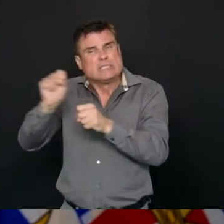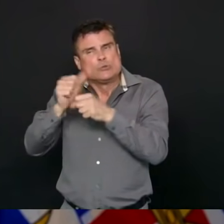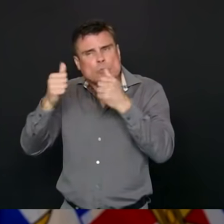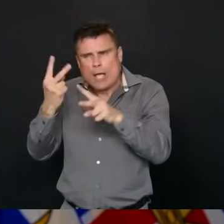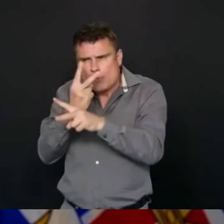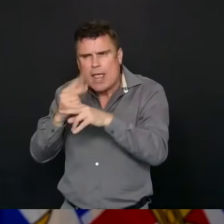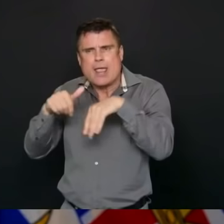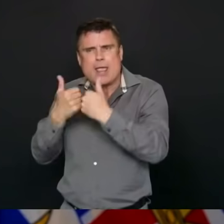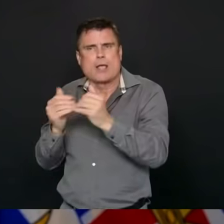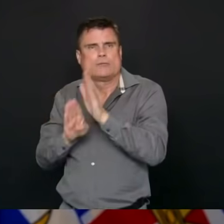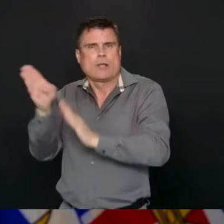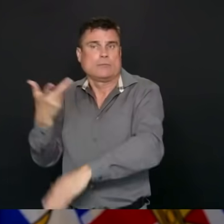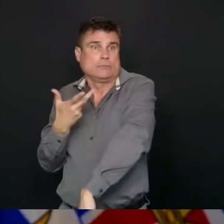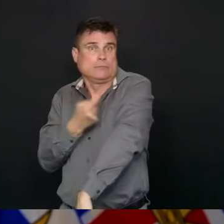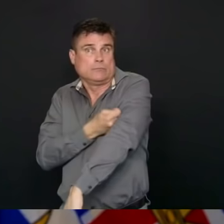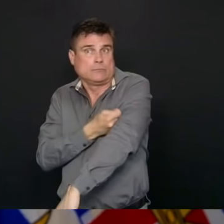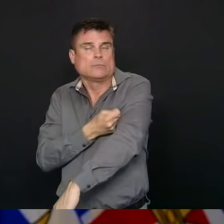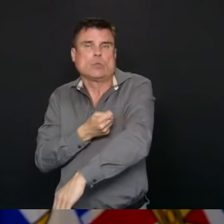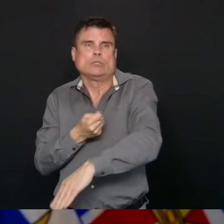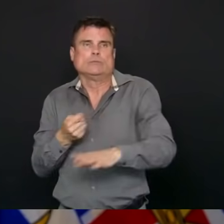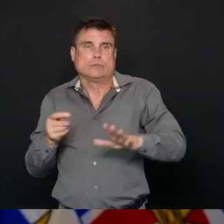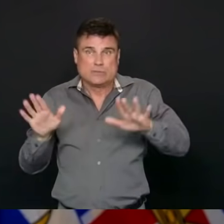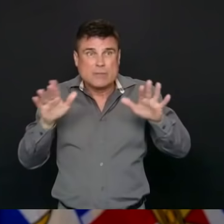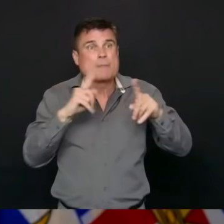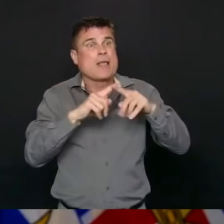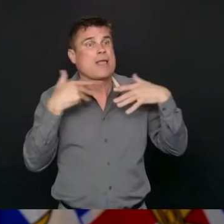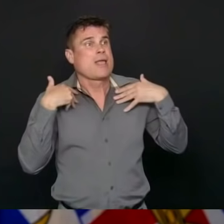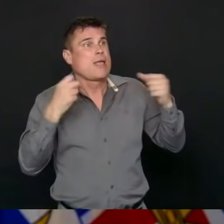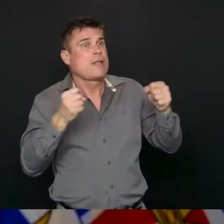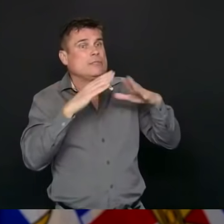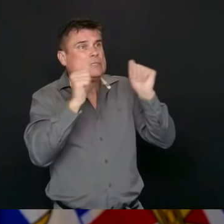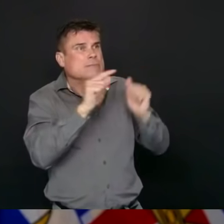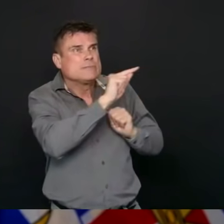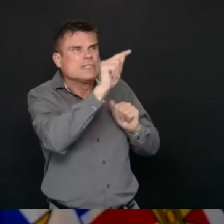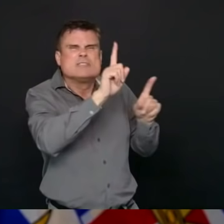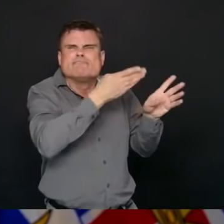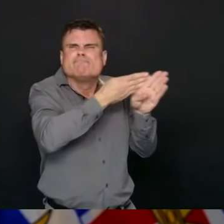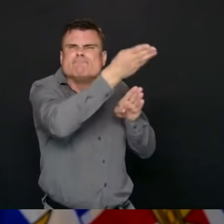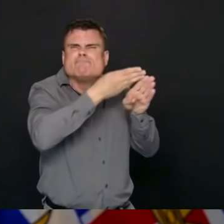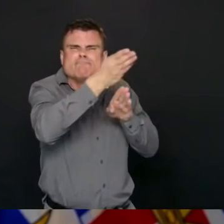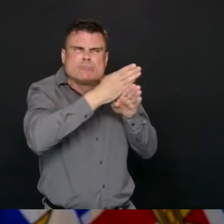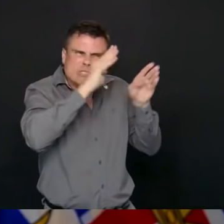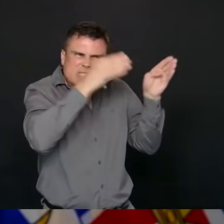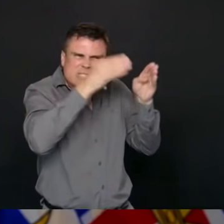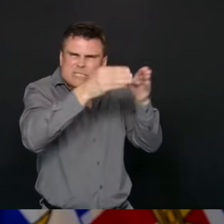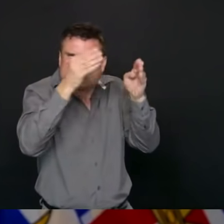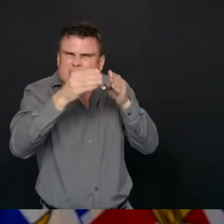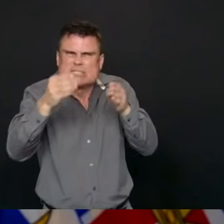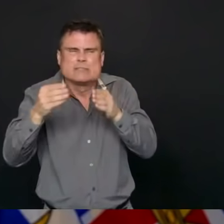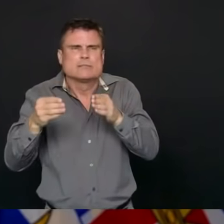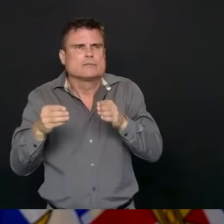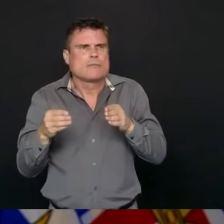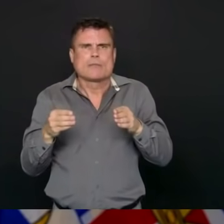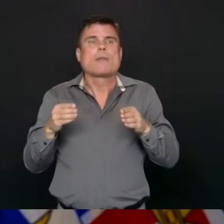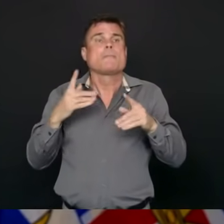to try to keep track of this in our community and be sensitive in monitoring. And everybody doing their part